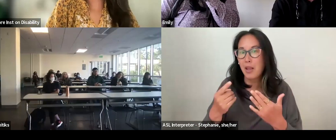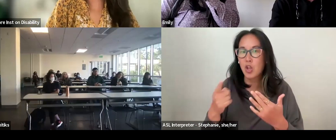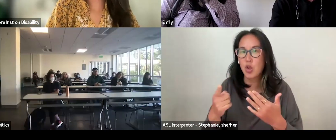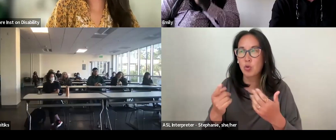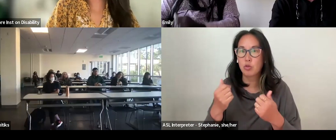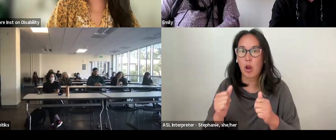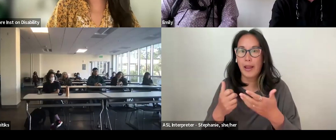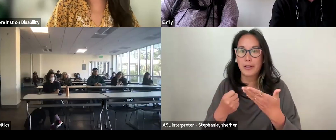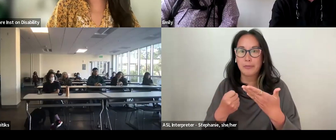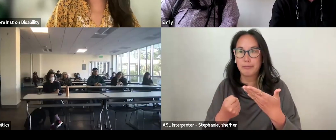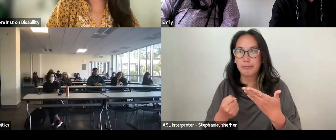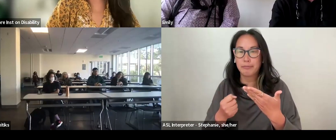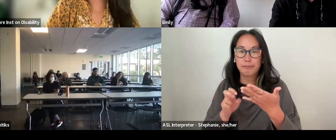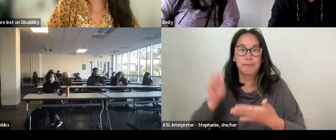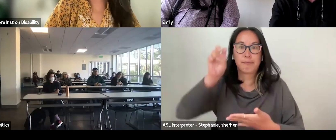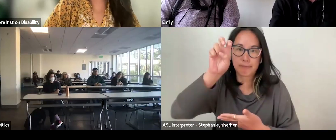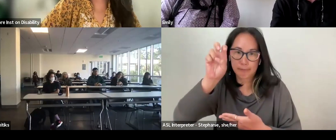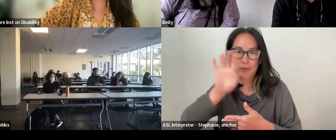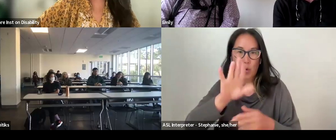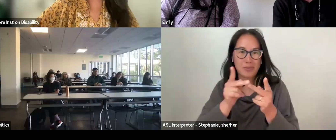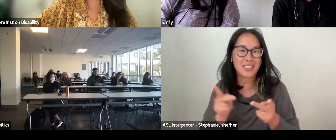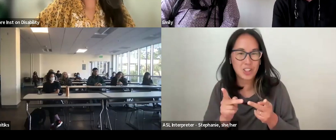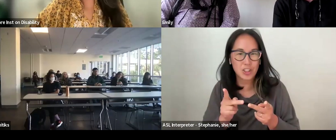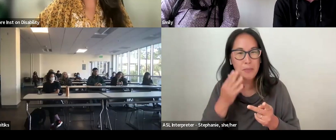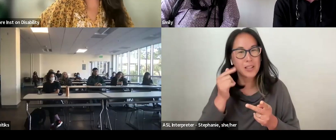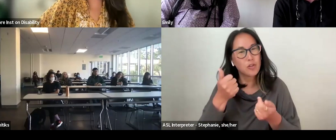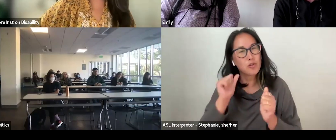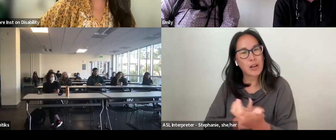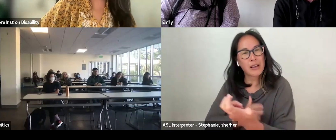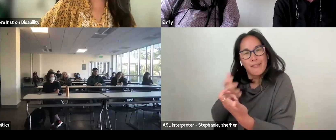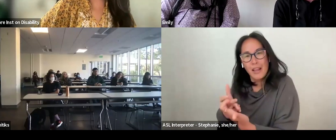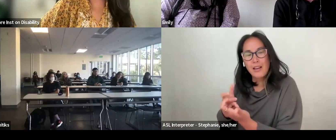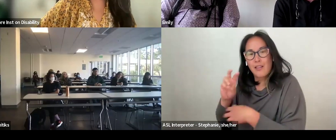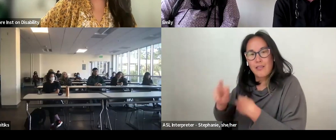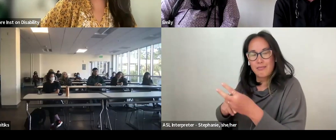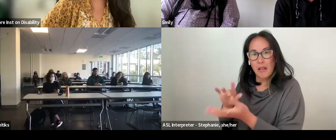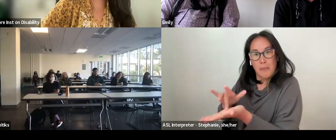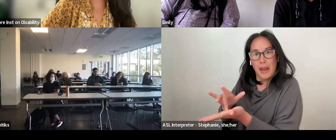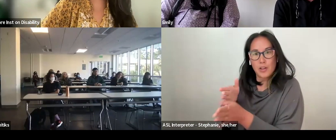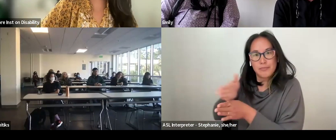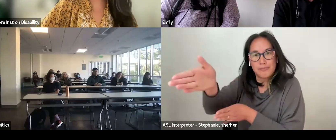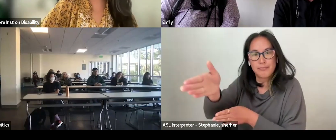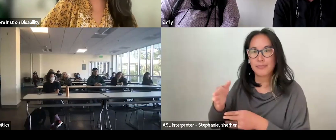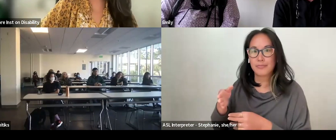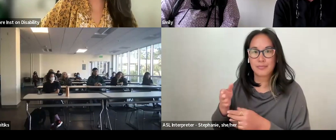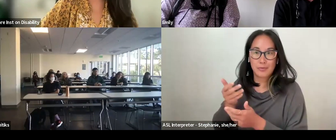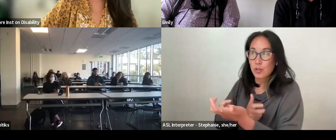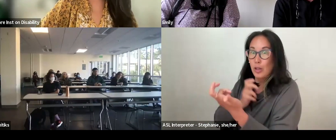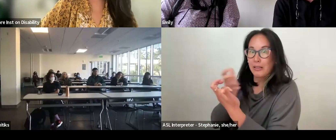because you want to fit in, right? Really, that's a large part of what it's about.